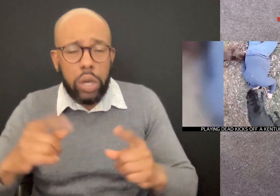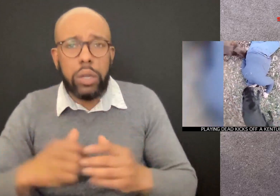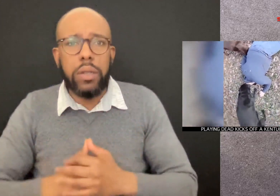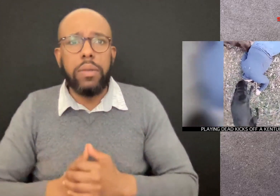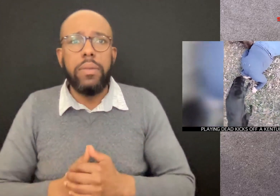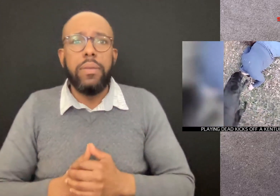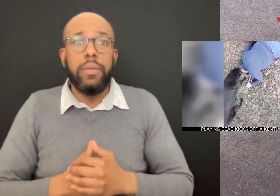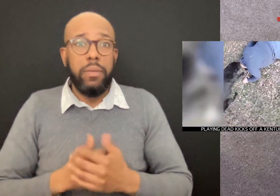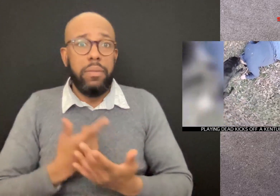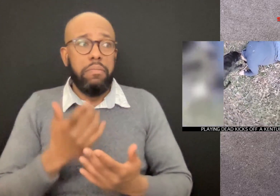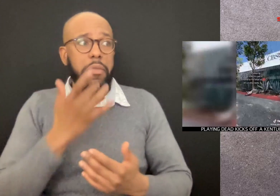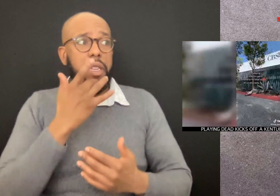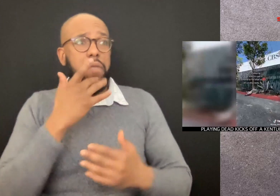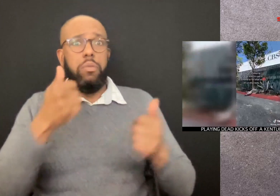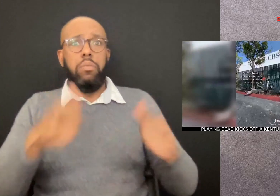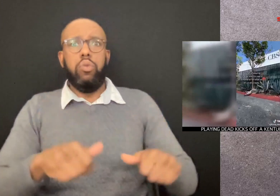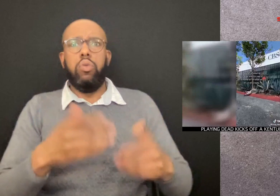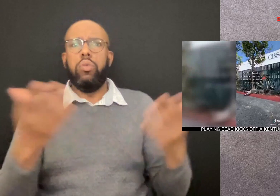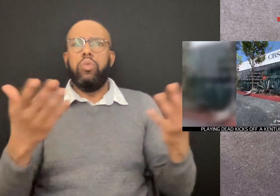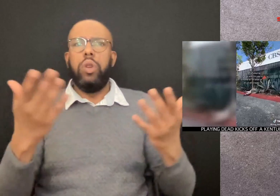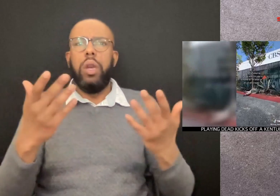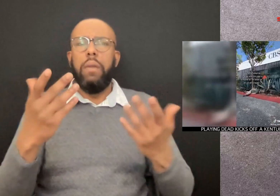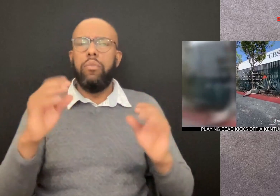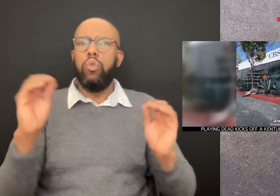He posed with a pumpkin on his head and it worked.